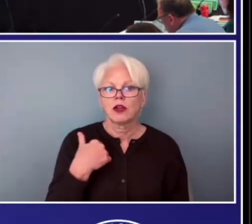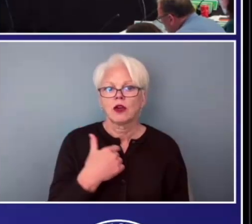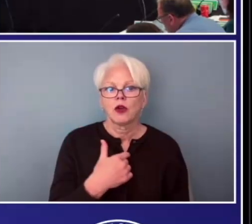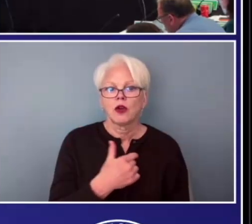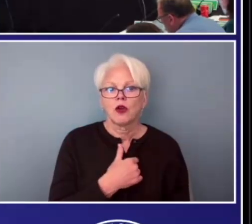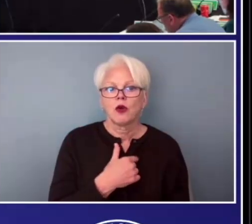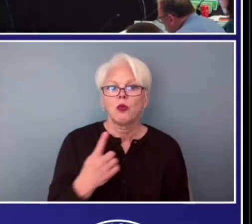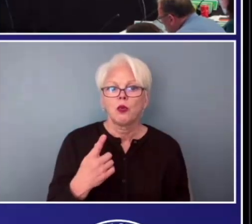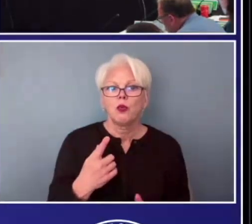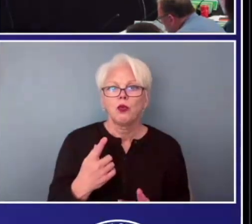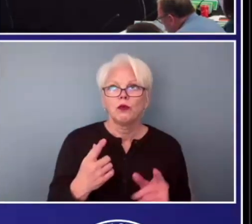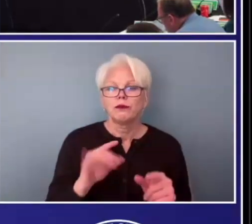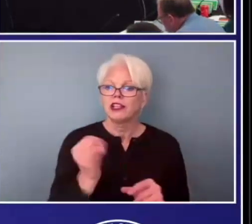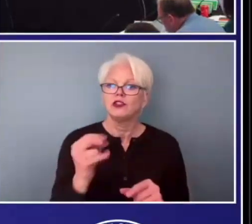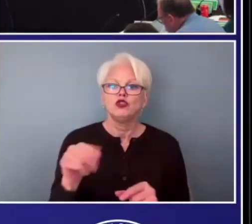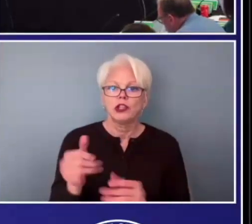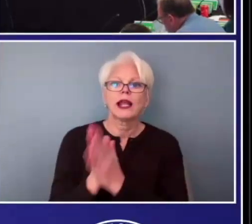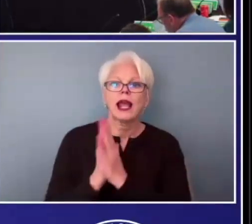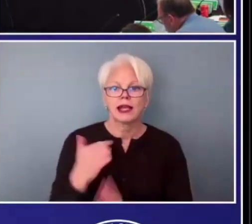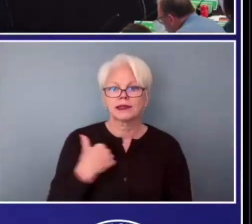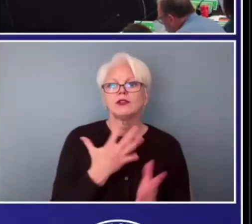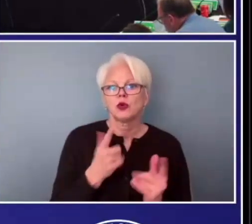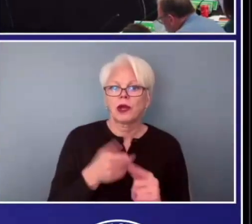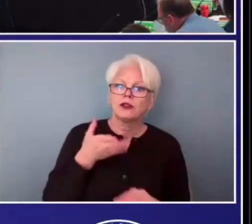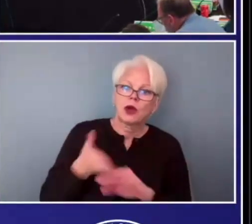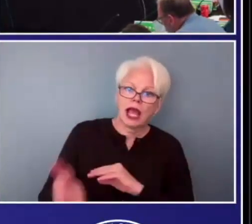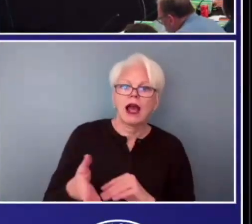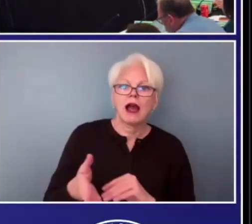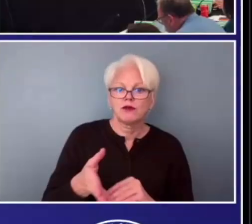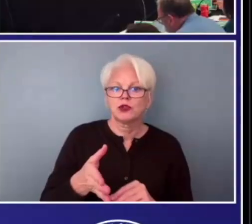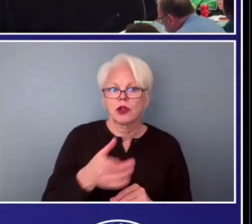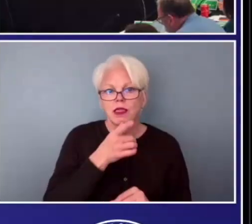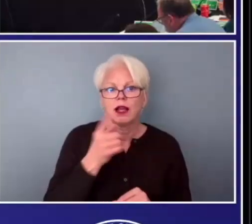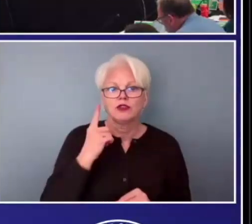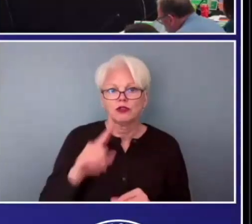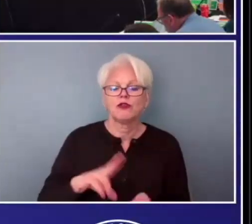we have been asked by Jenna to wait until after lunch to do a pulse check on 685.102.